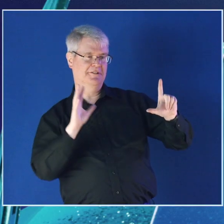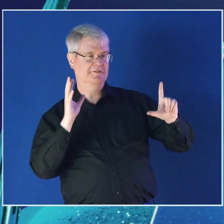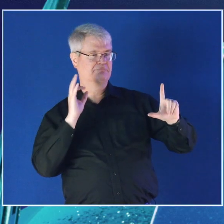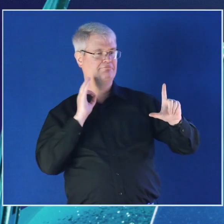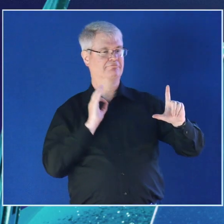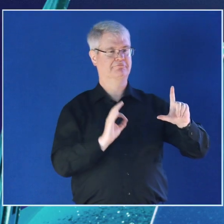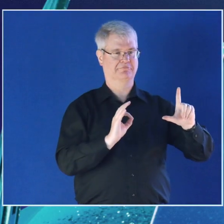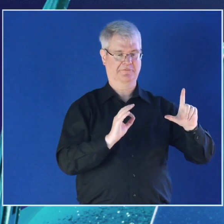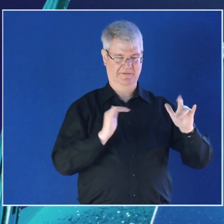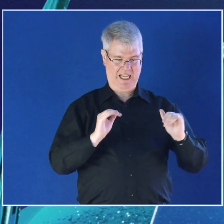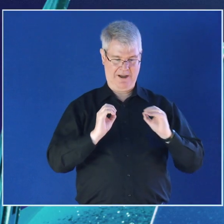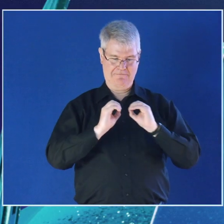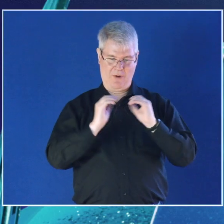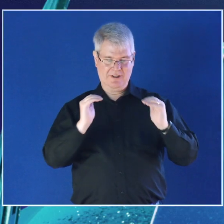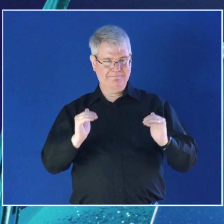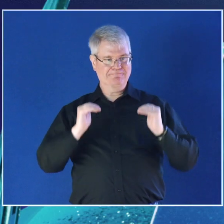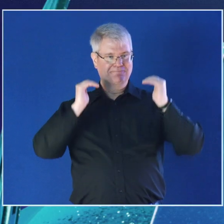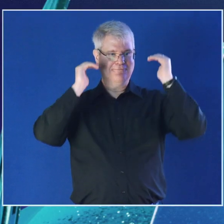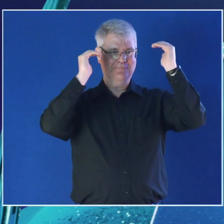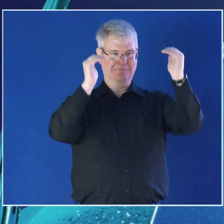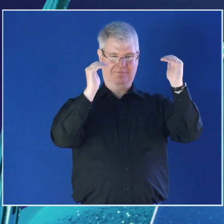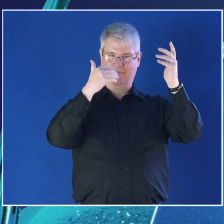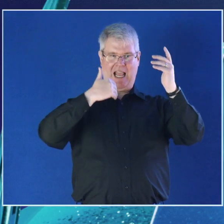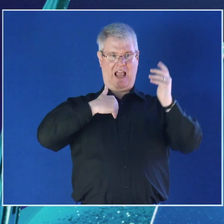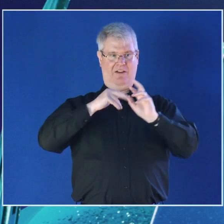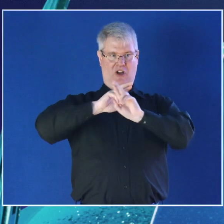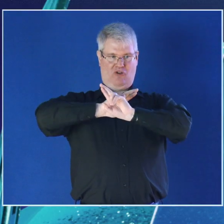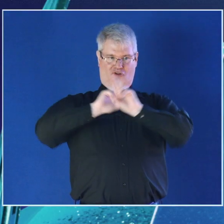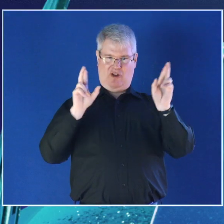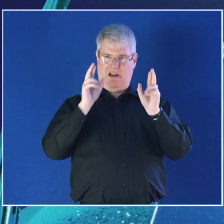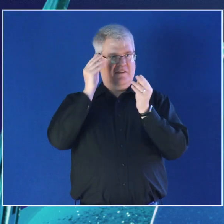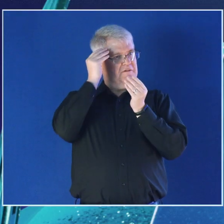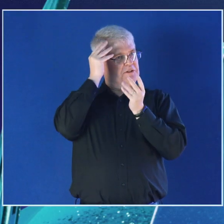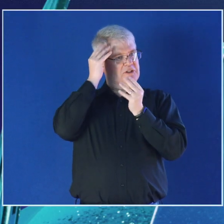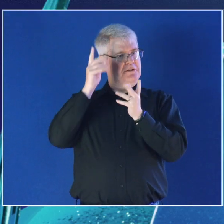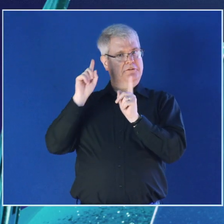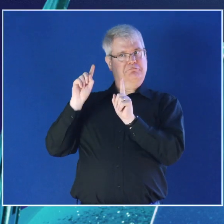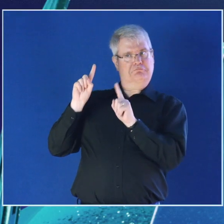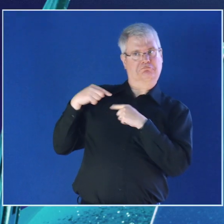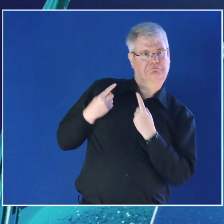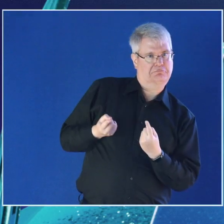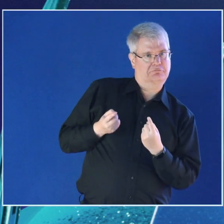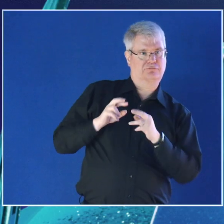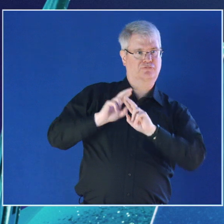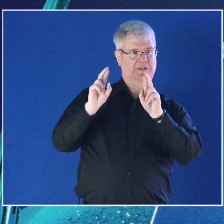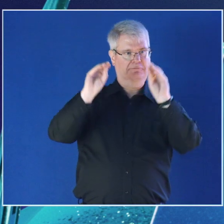carrying all those same data we talked before. As you can see, through my voice,